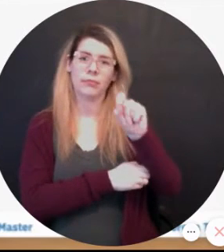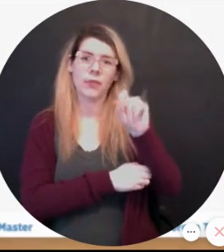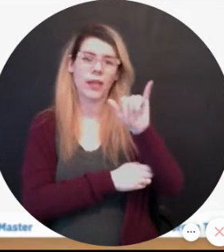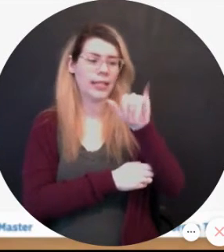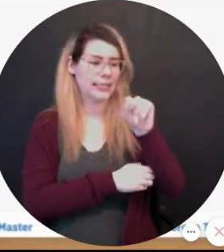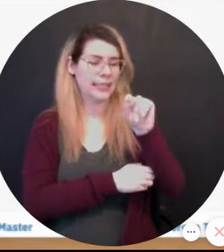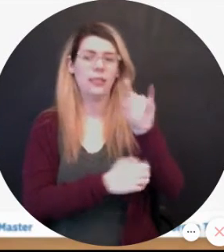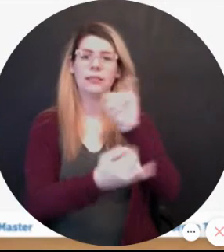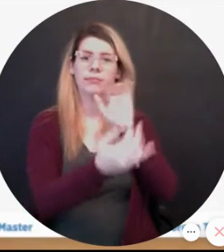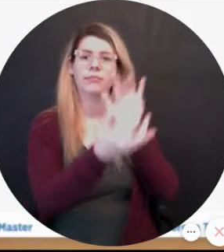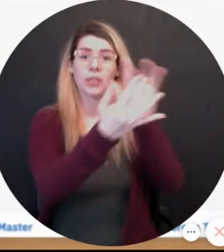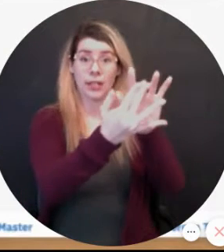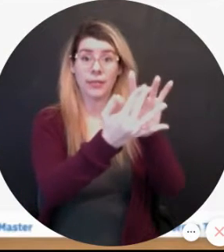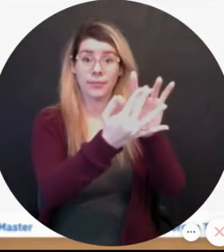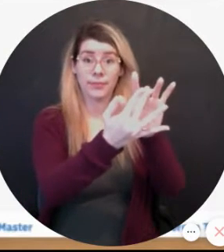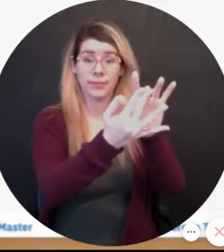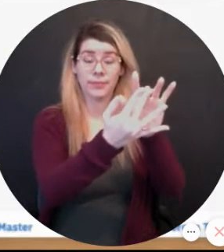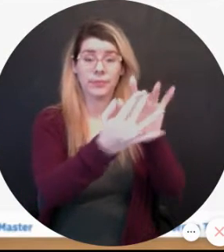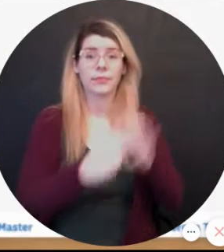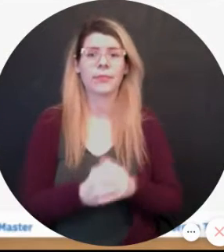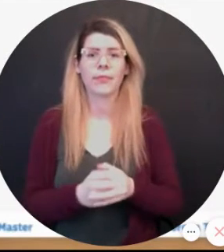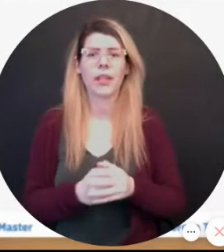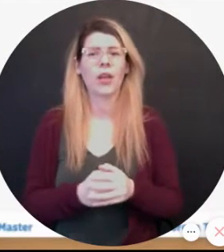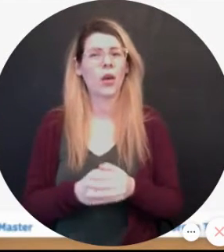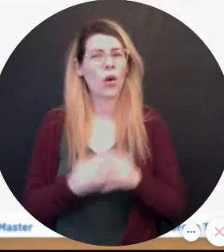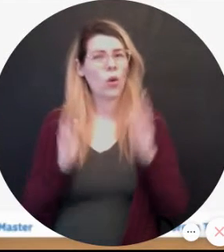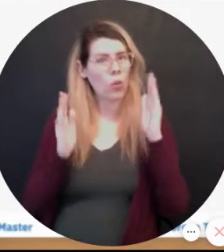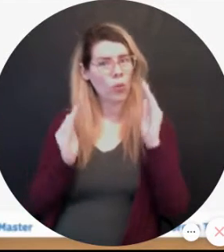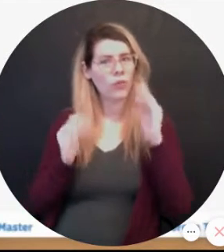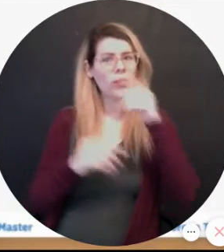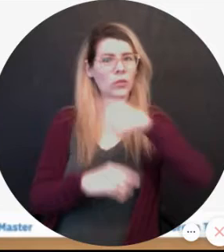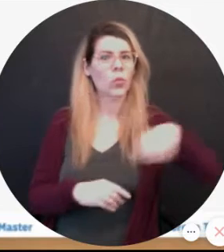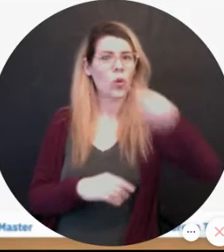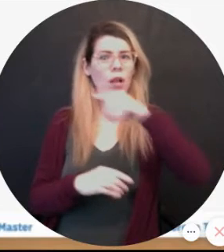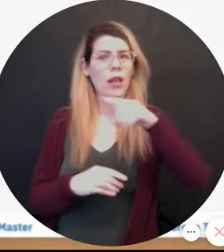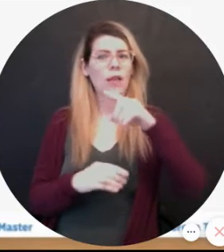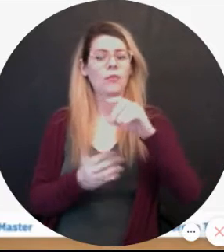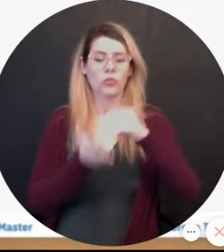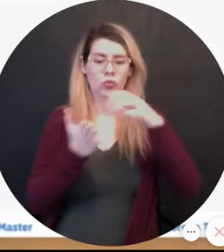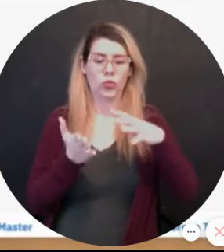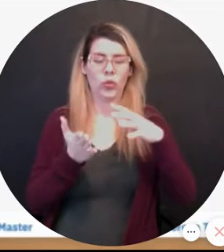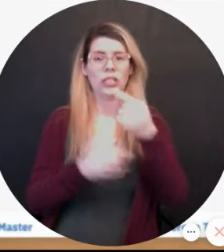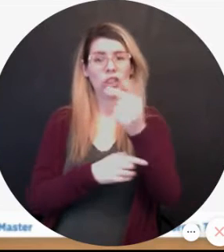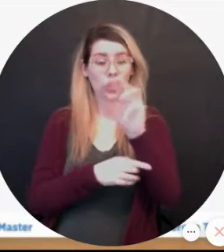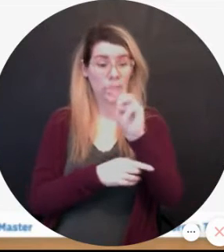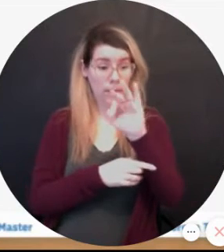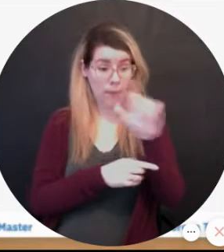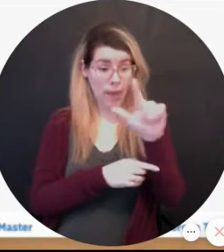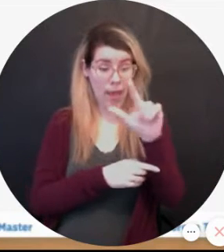you are logged in with your student gmail credentials, that way you can save your work.